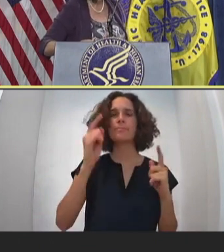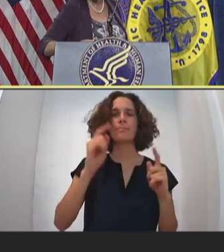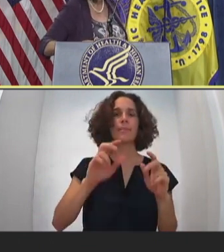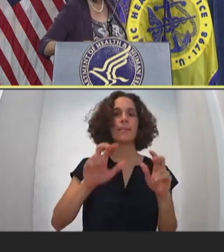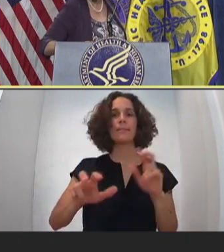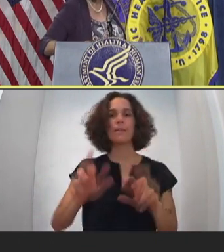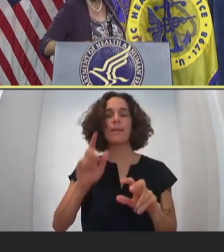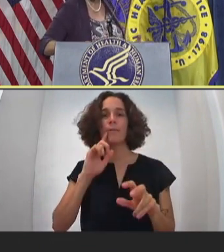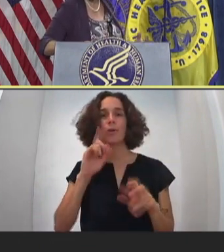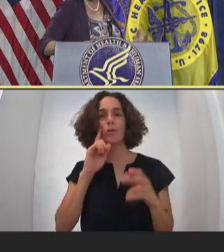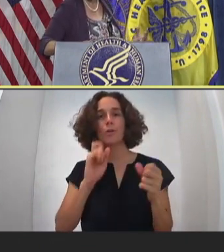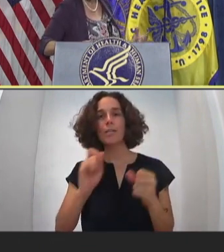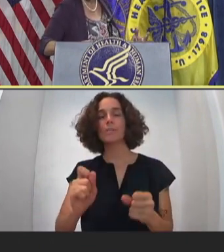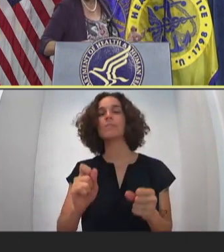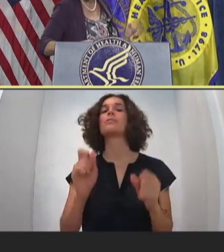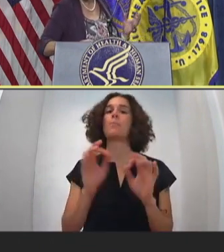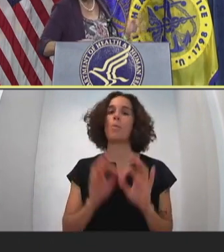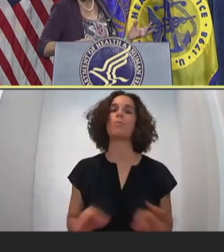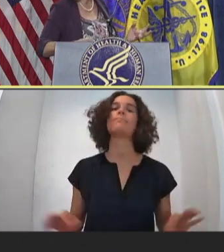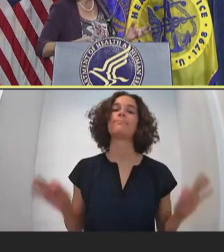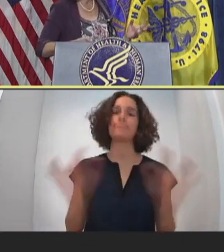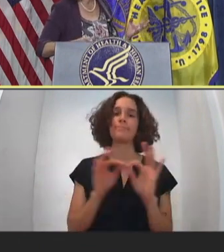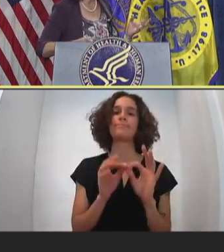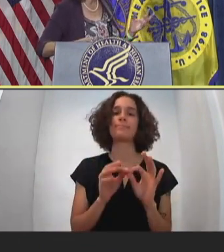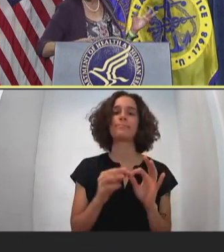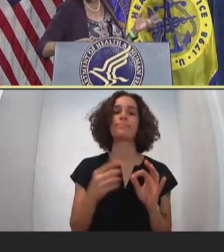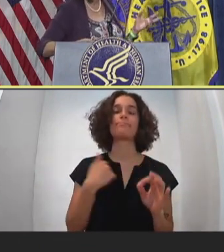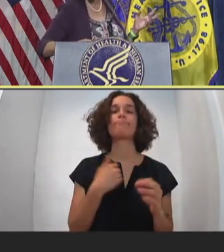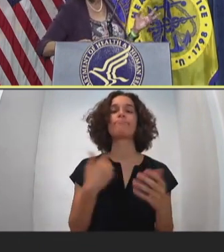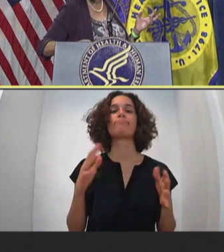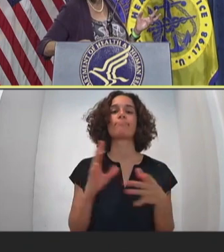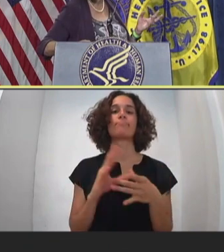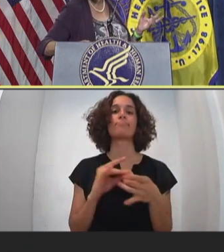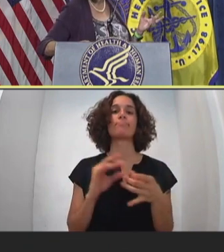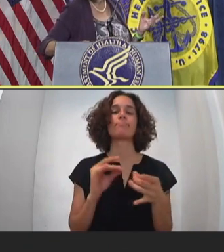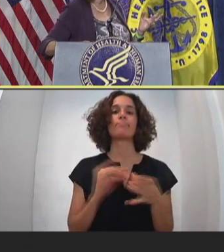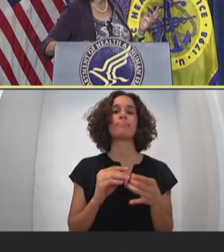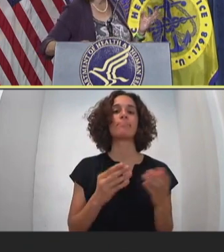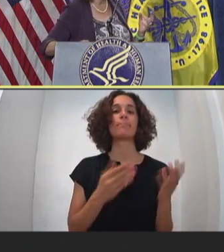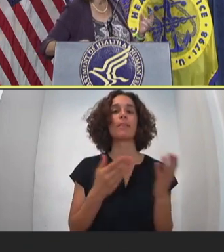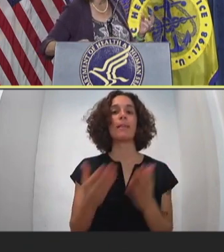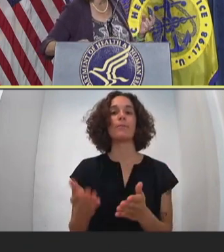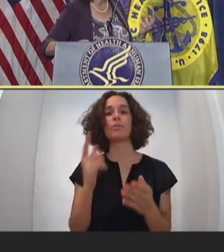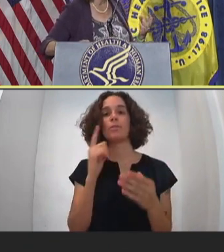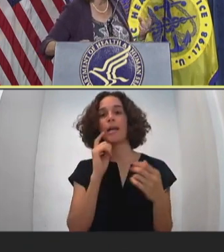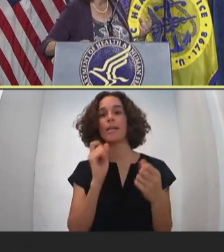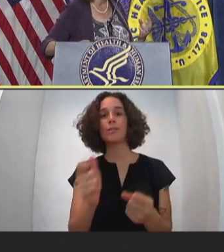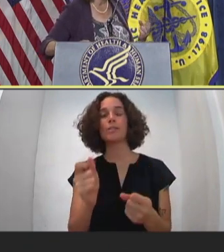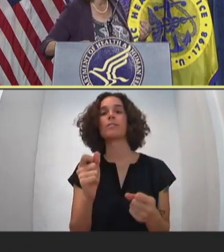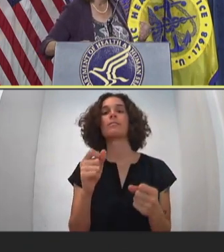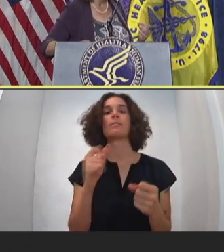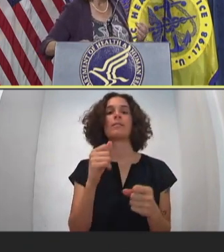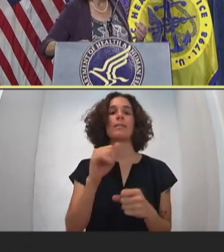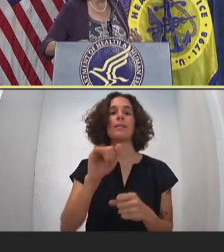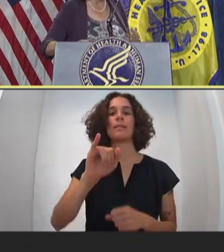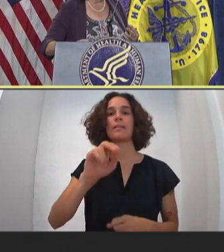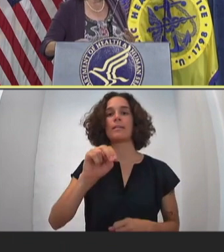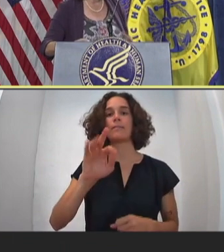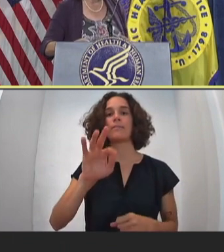particularly important. We mentioned delivery strategies and infrastructure. Stigma is a big